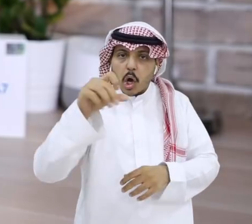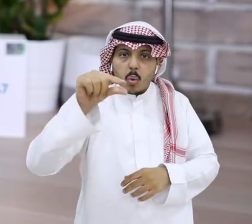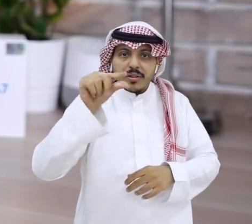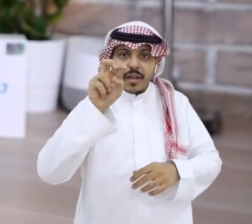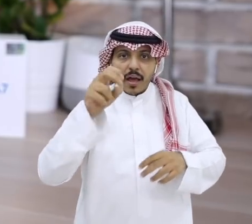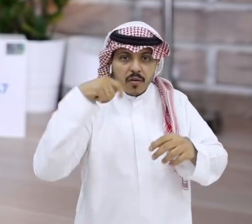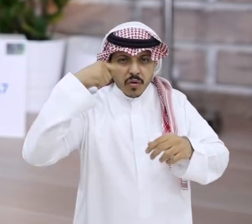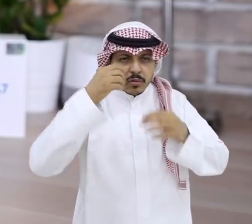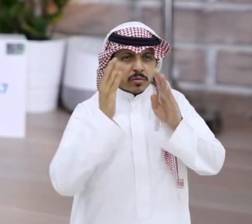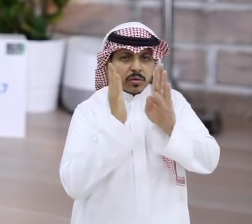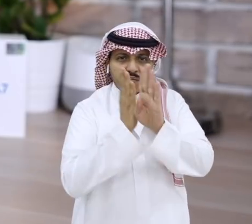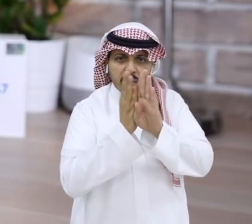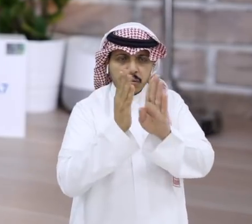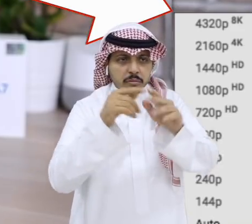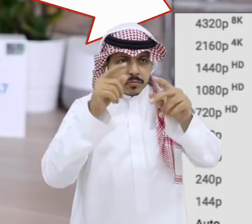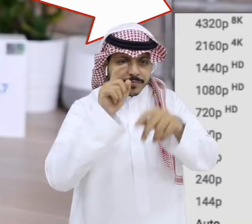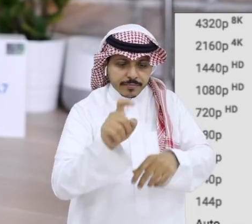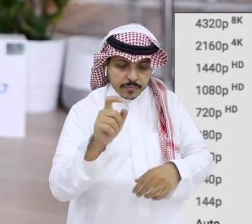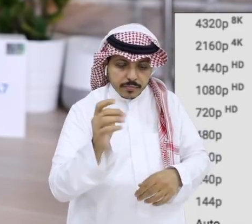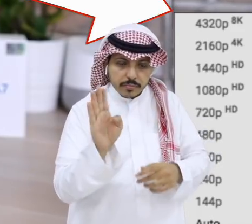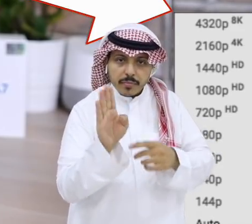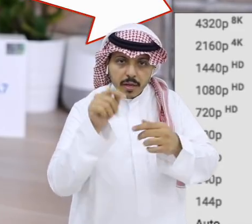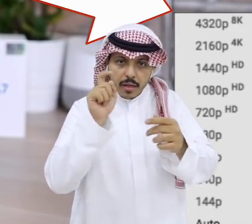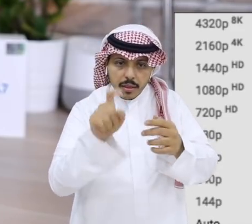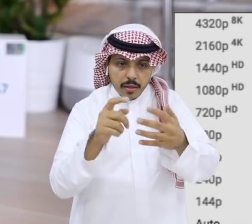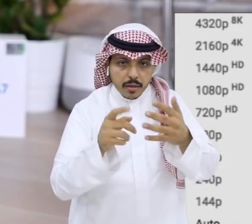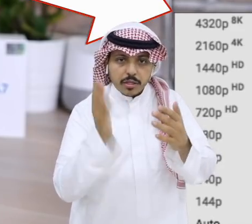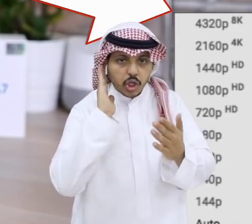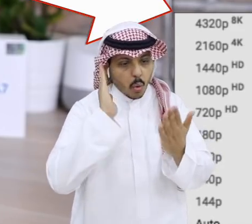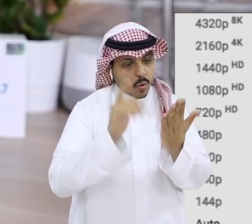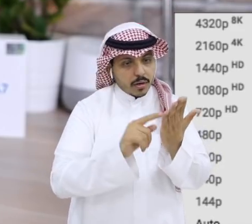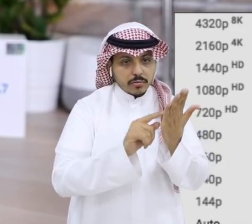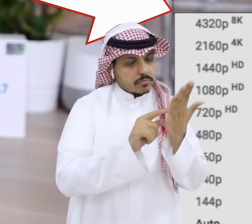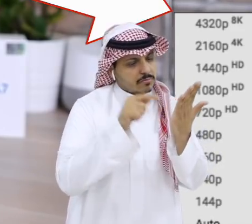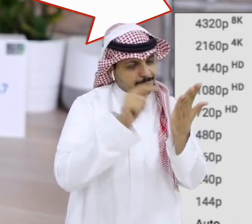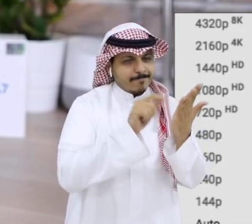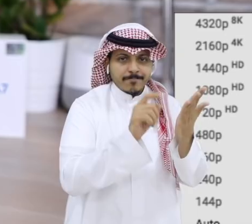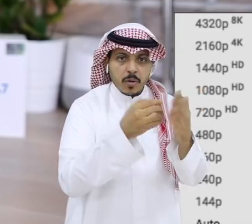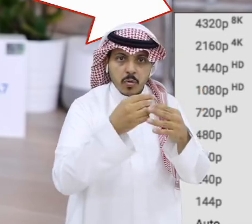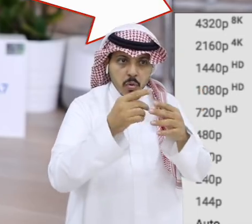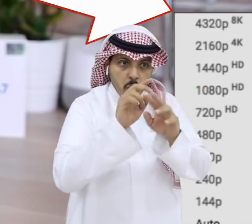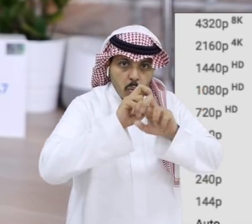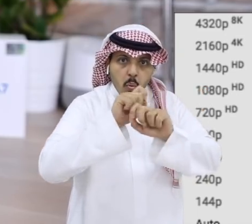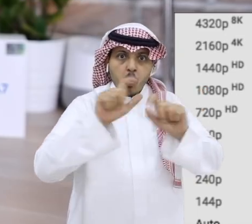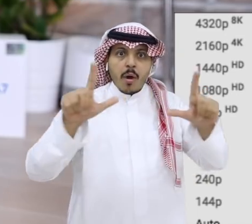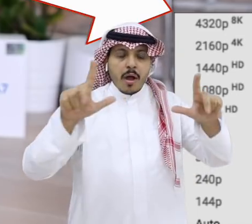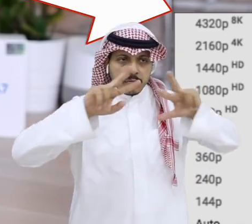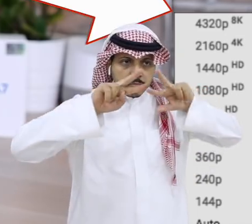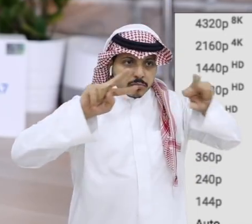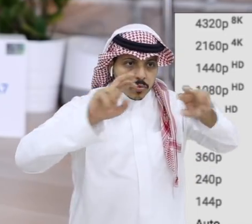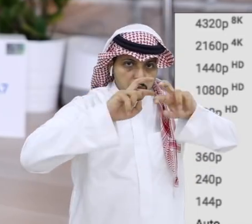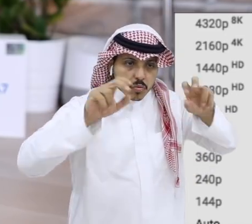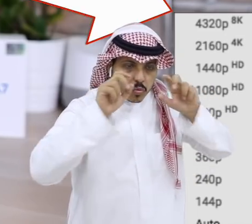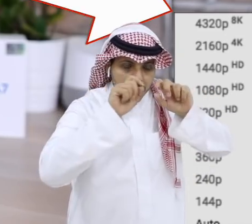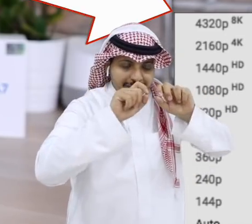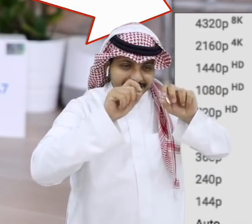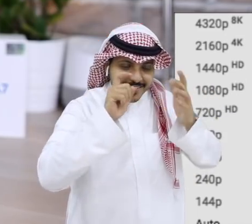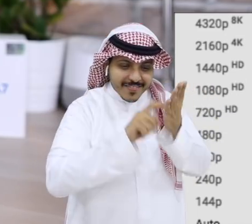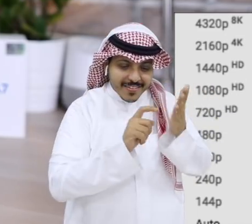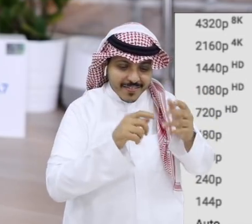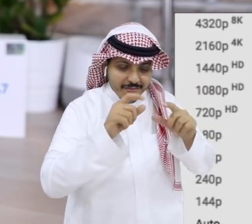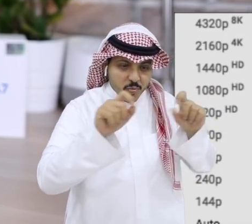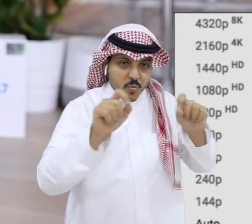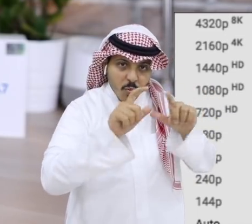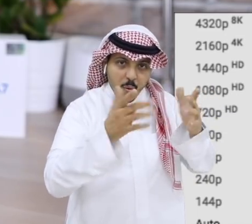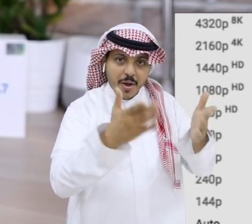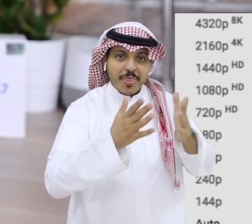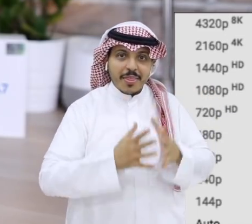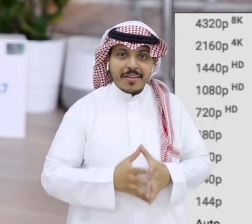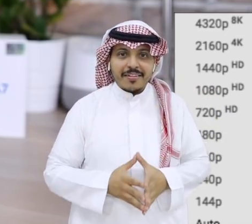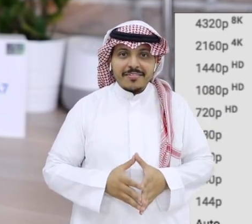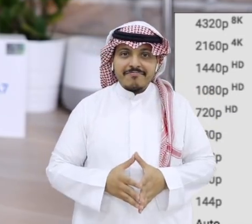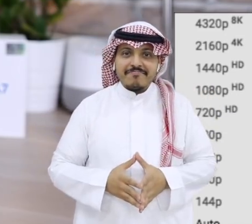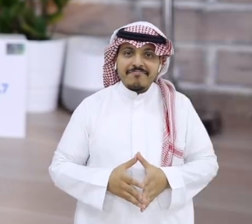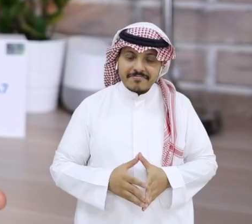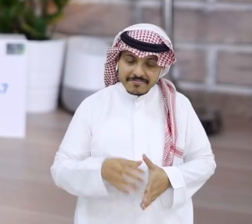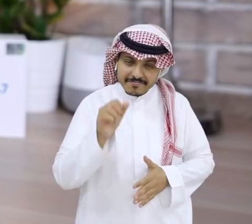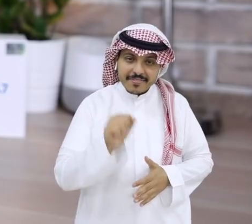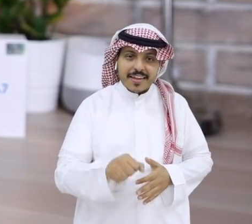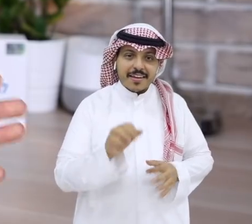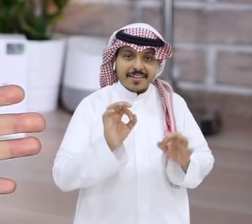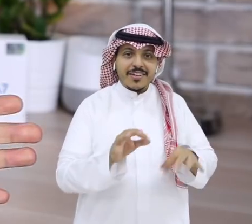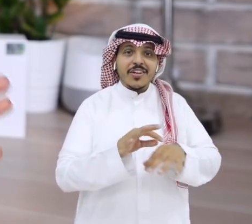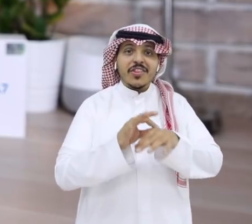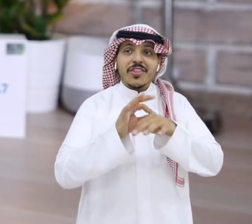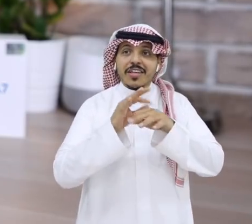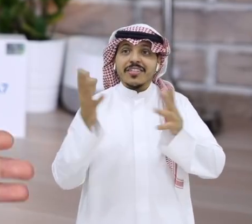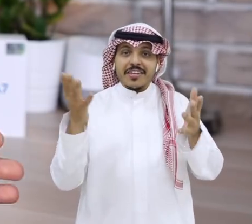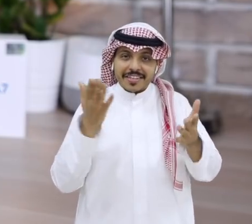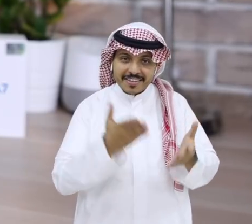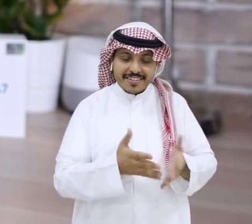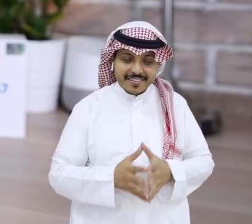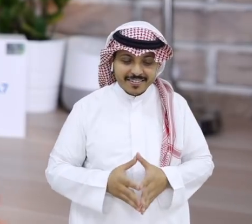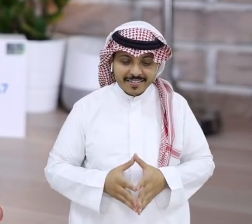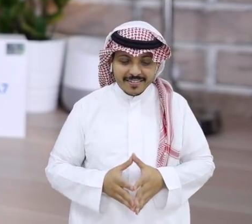If you want to watch the video, choose the 8K resolution...exactly this is what happens with the most of us.